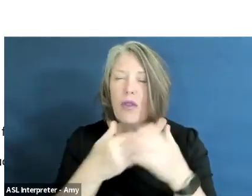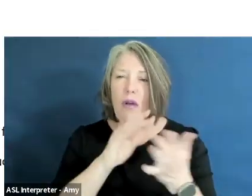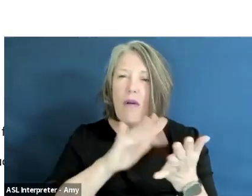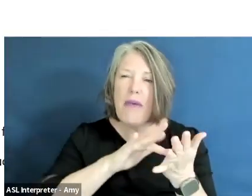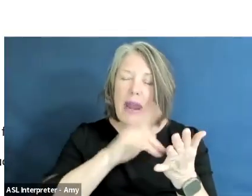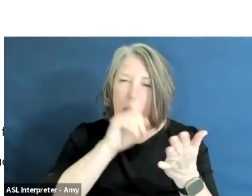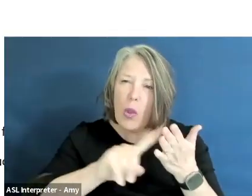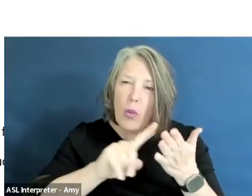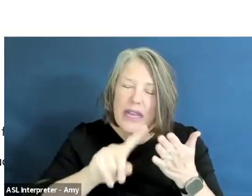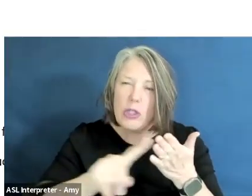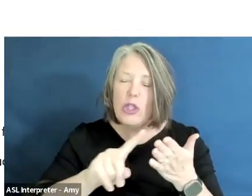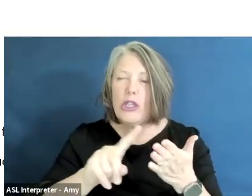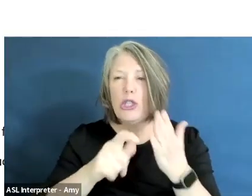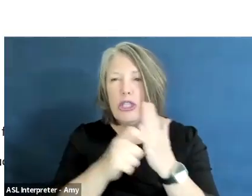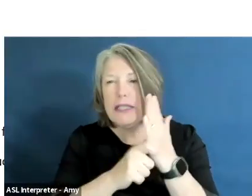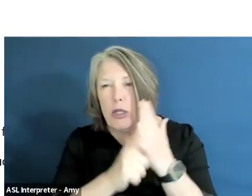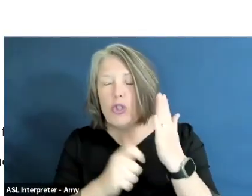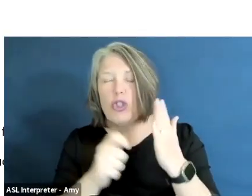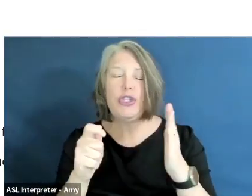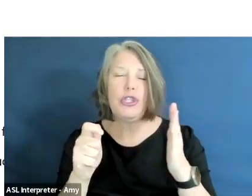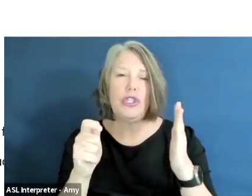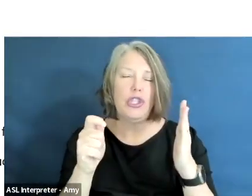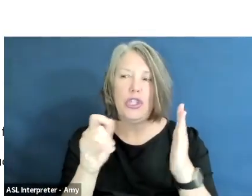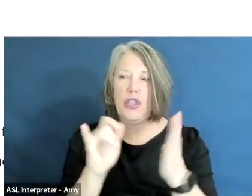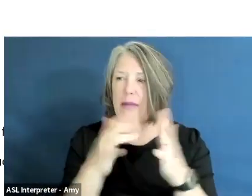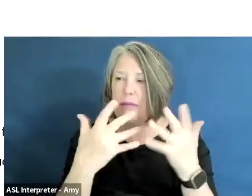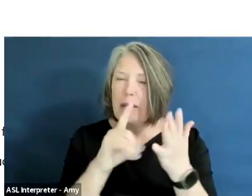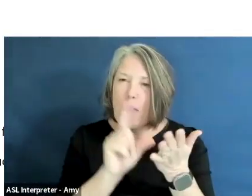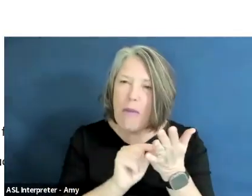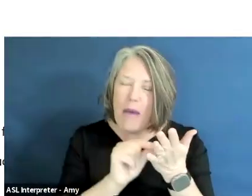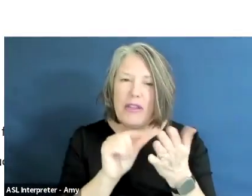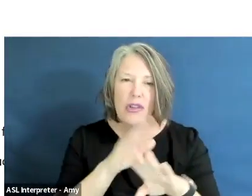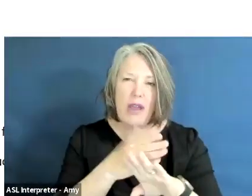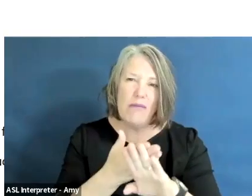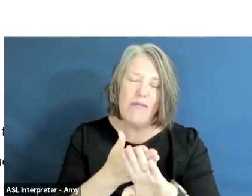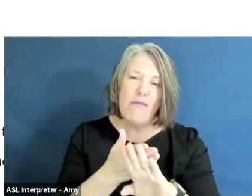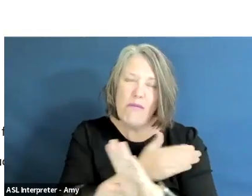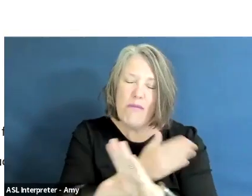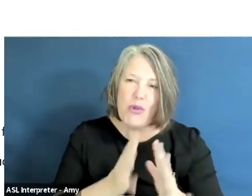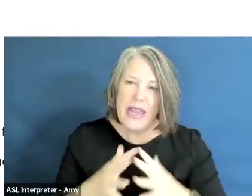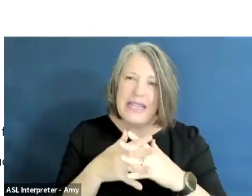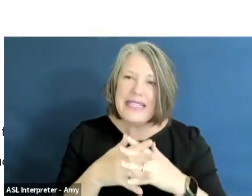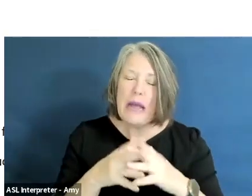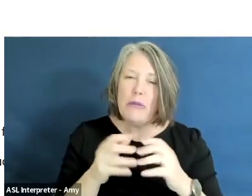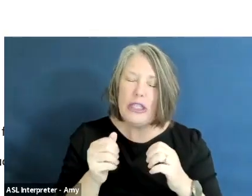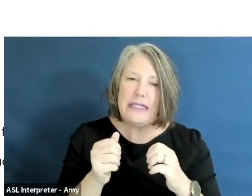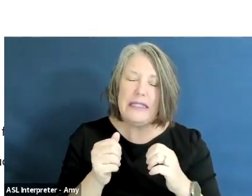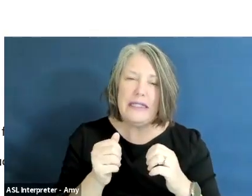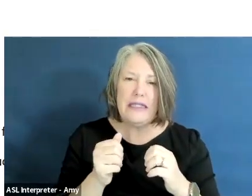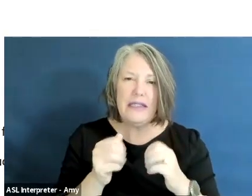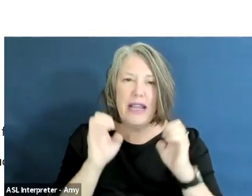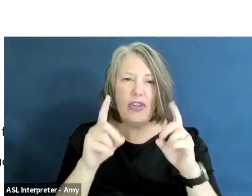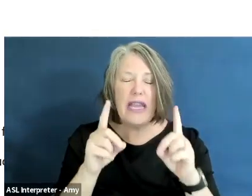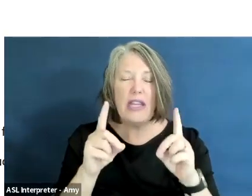and literature that have been published on preconception education, what are the education topics? I'm going to use the word, what are